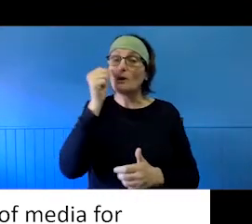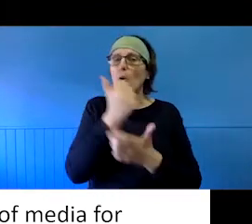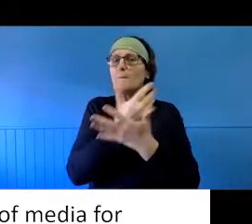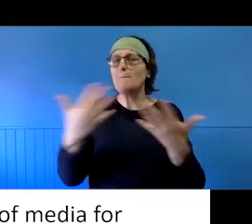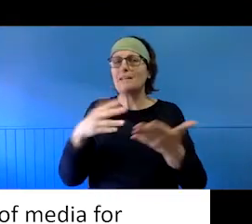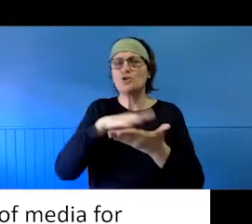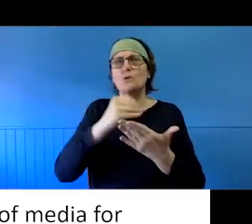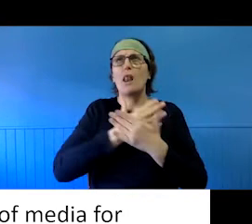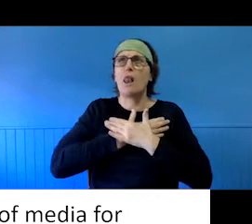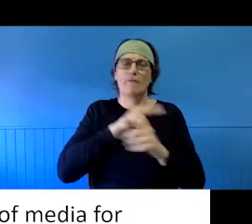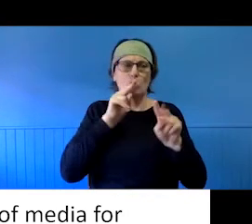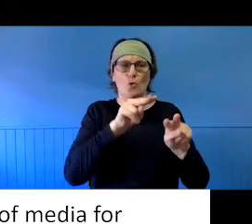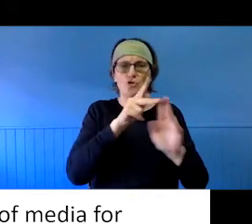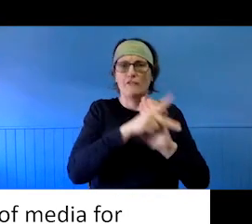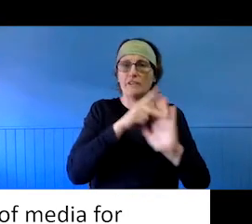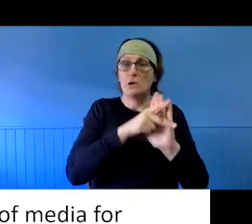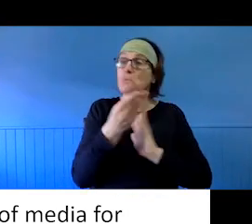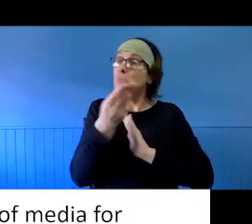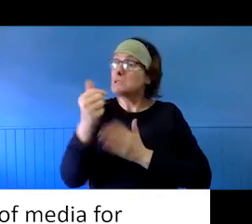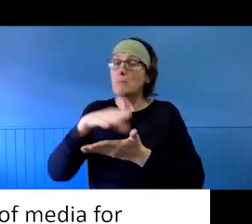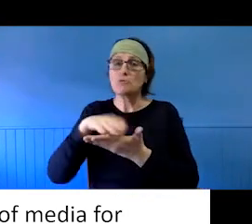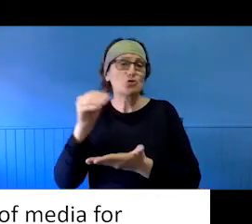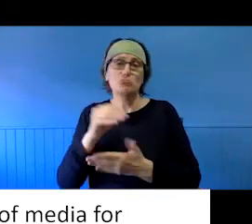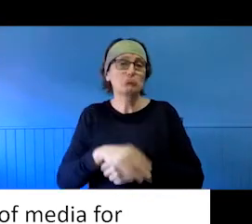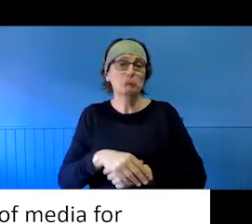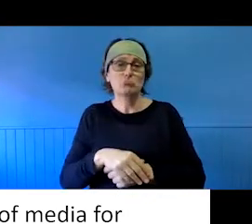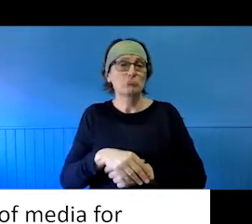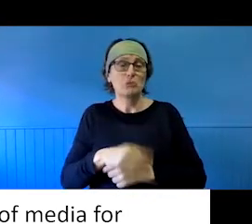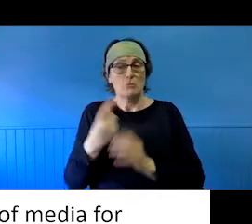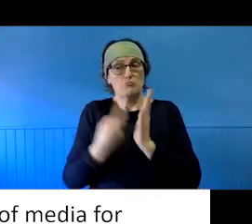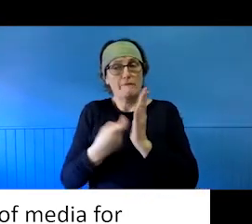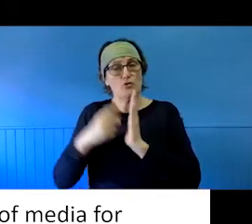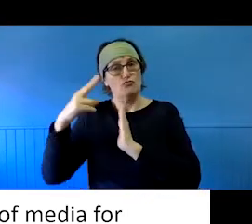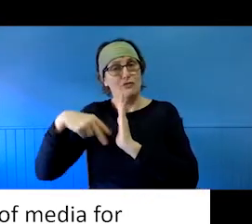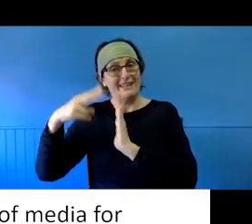to watch videos but there are some students who know their learning